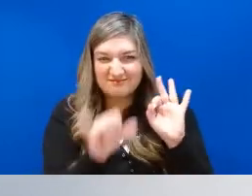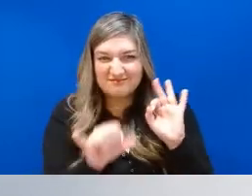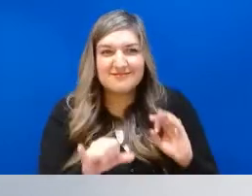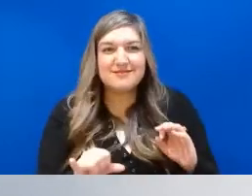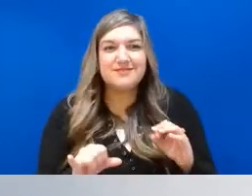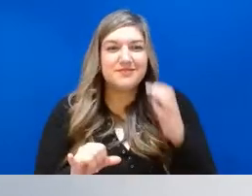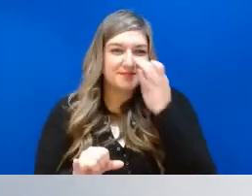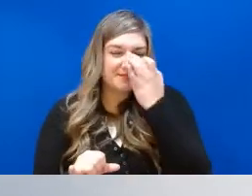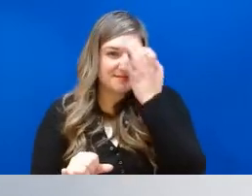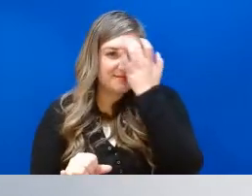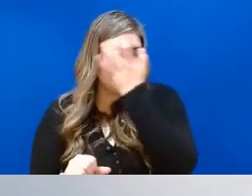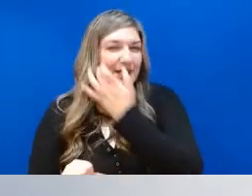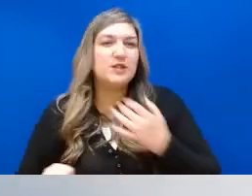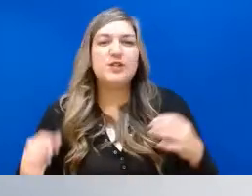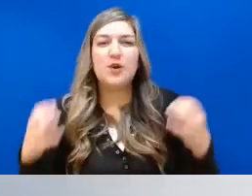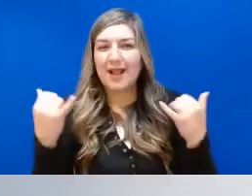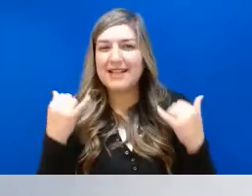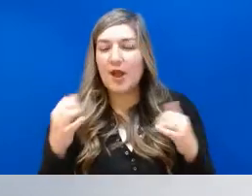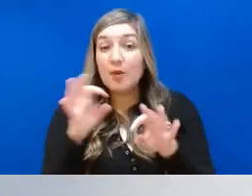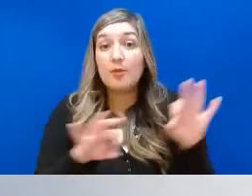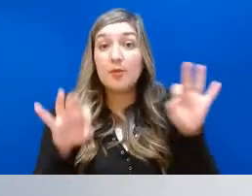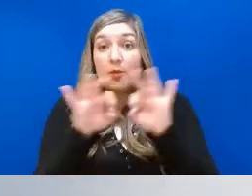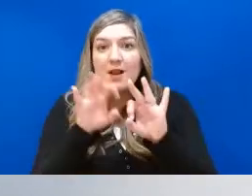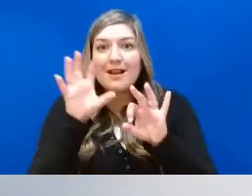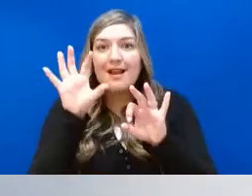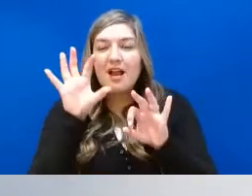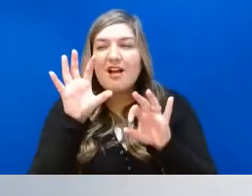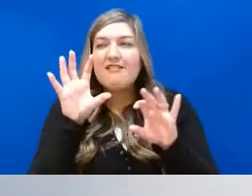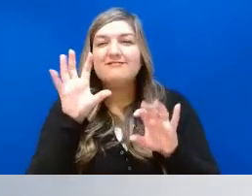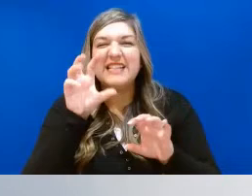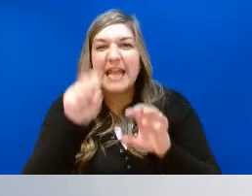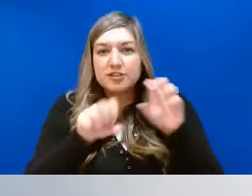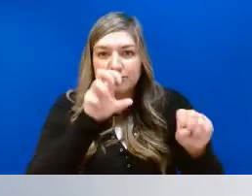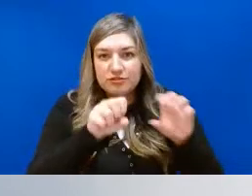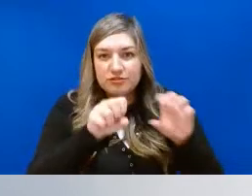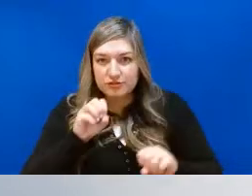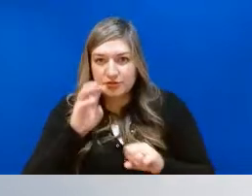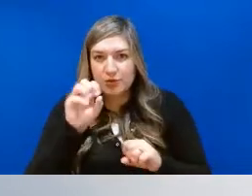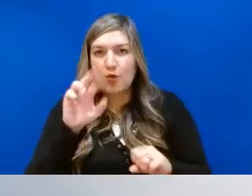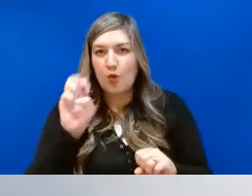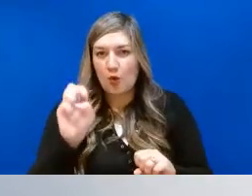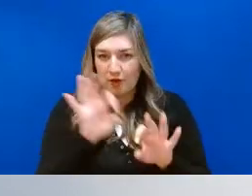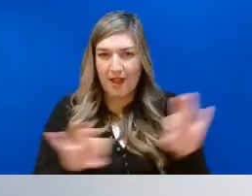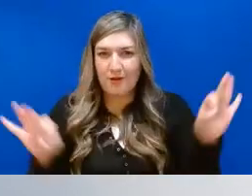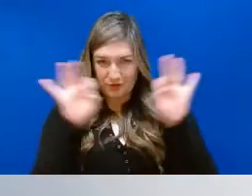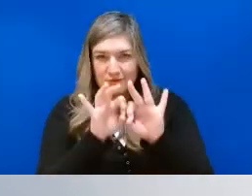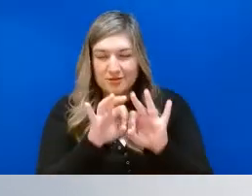core values, it's important to note that they give us a positive influence unethical decision making.